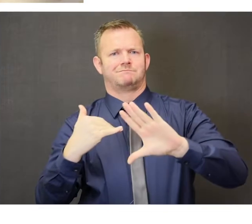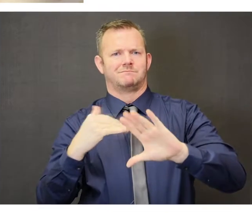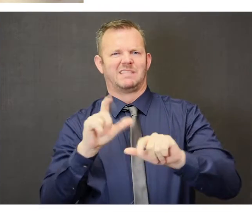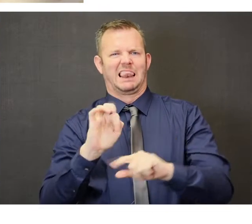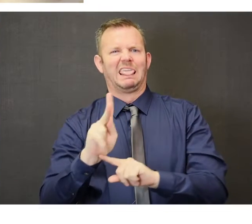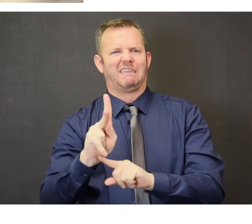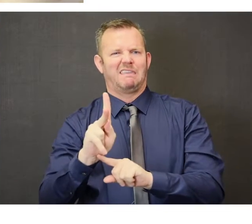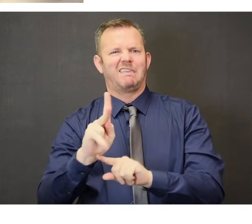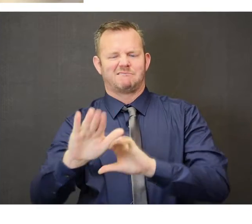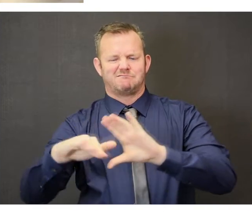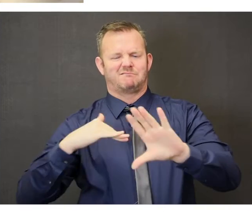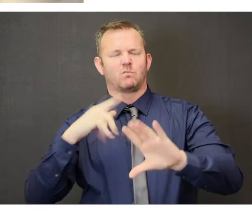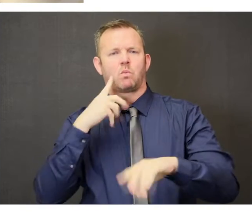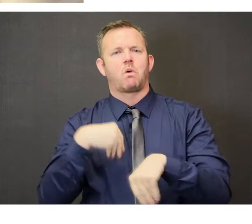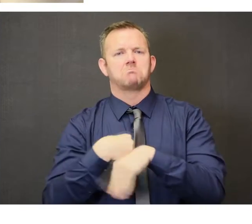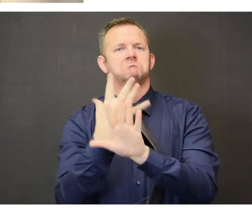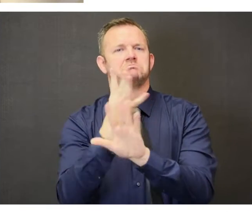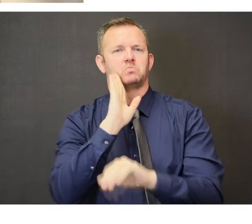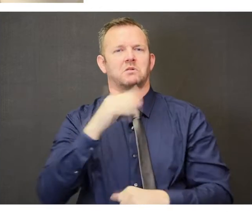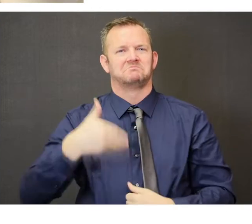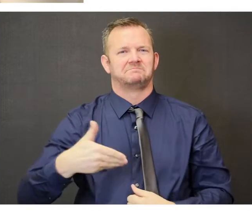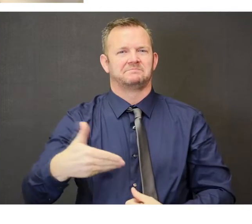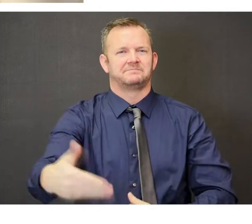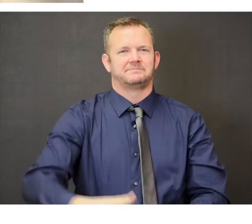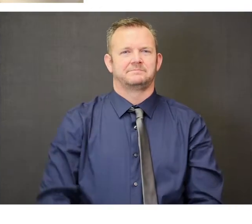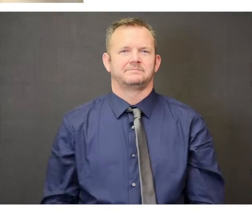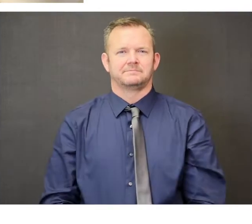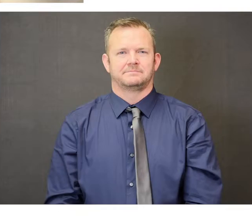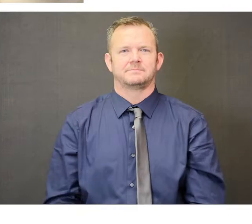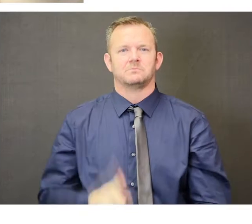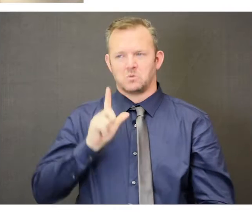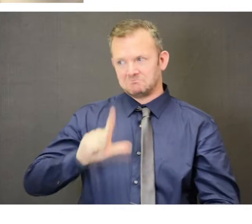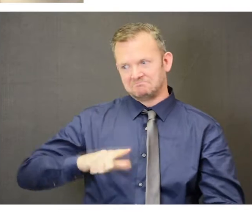With this I'm introducing Lisa doing Please tell us a few words about yourself